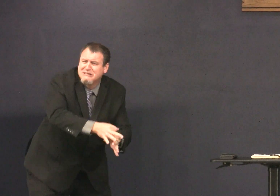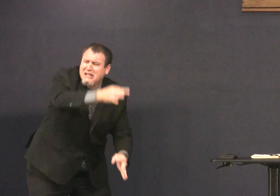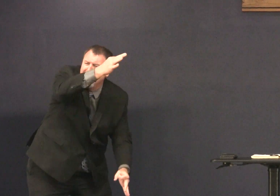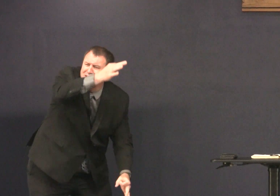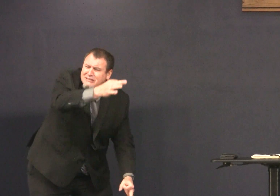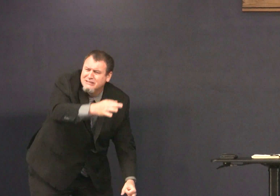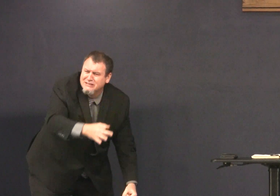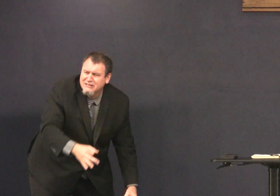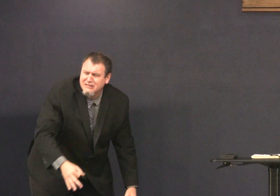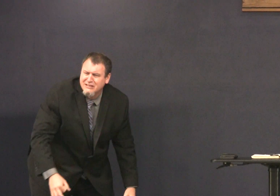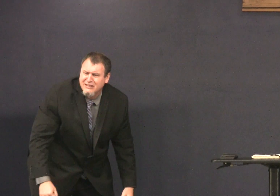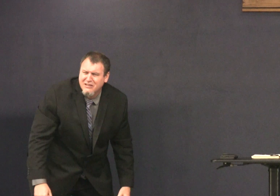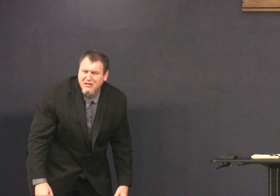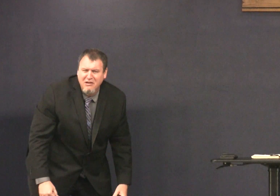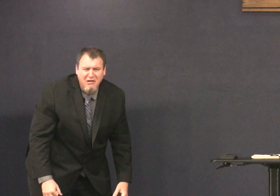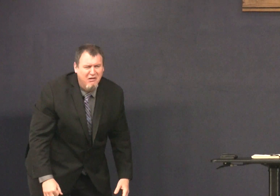you come to challenge me with a stick